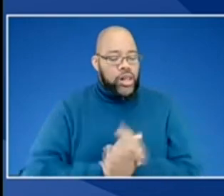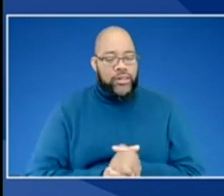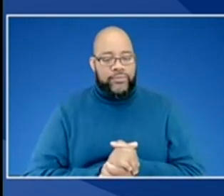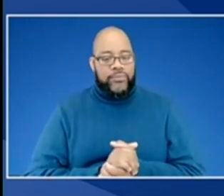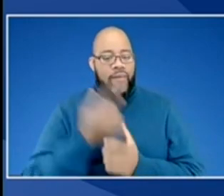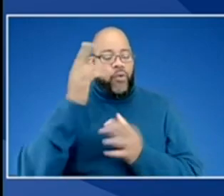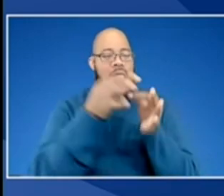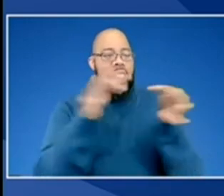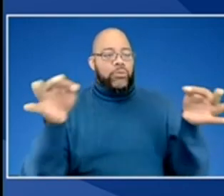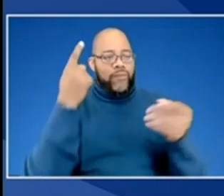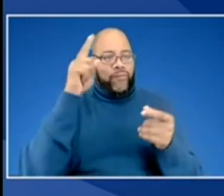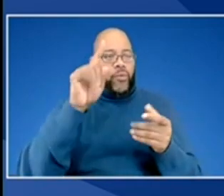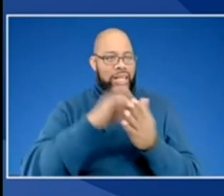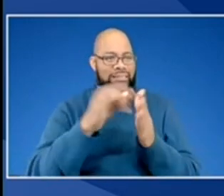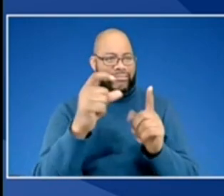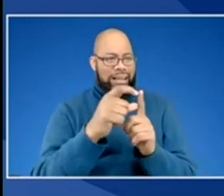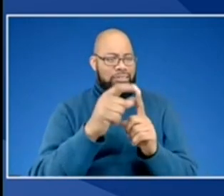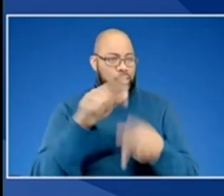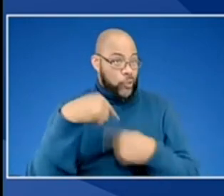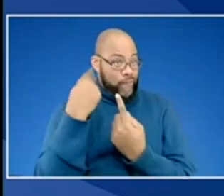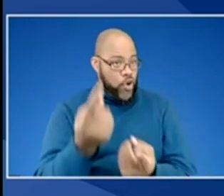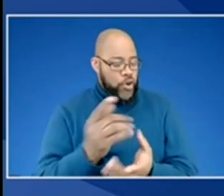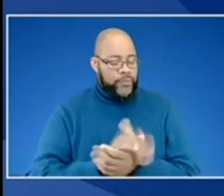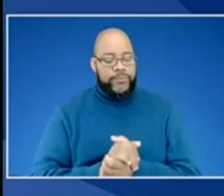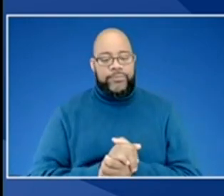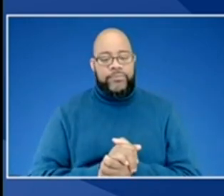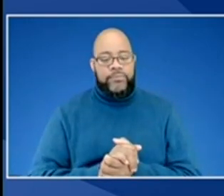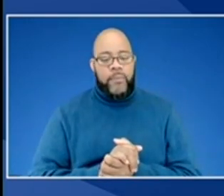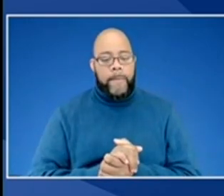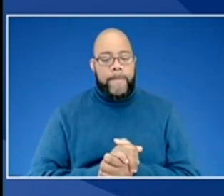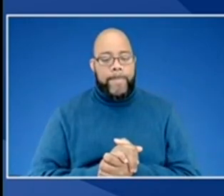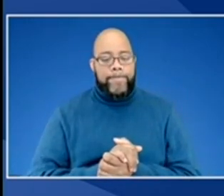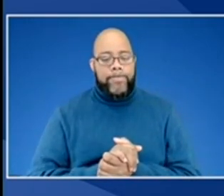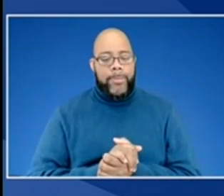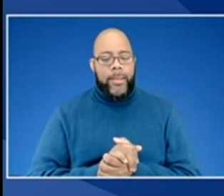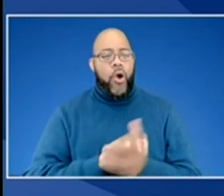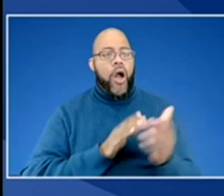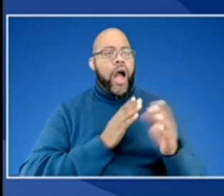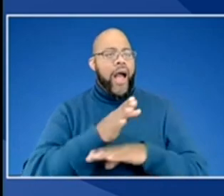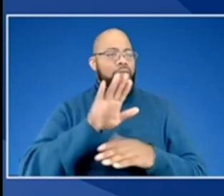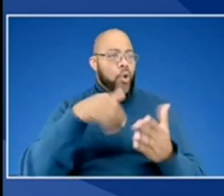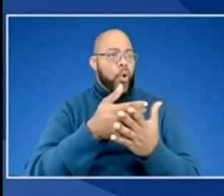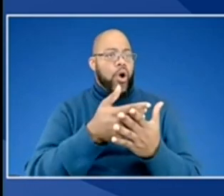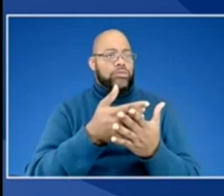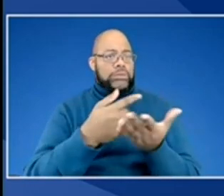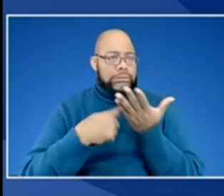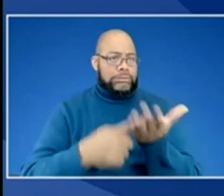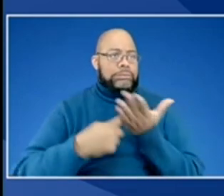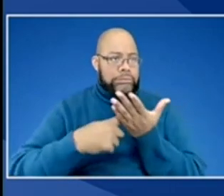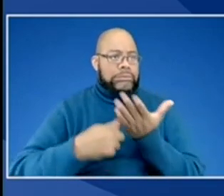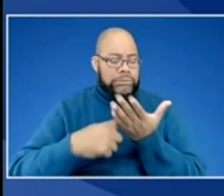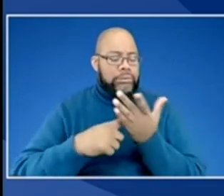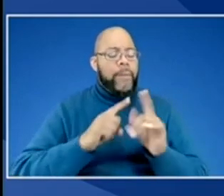for the text so far, you know, after all these conversations. But, you know, obviously the text is the